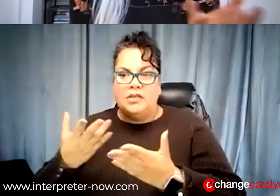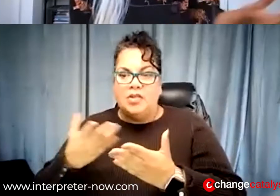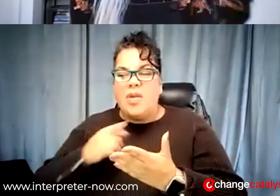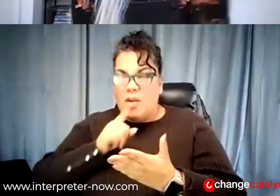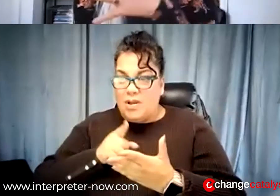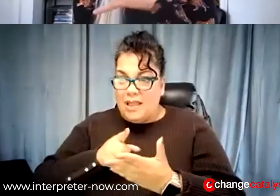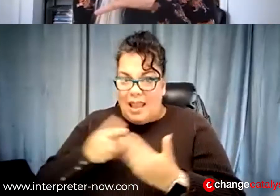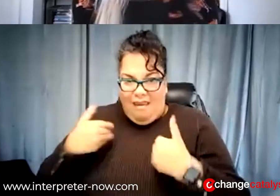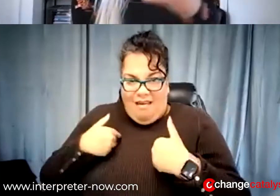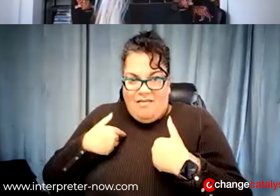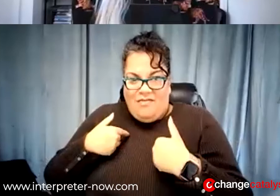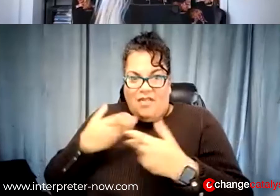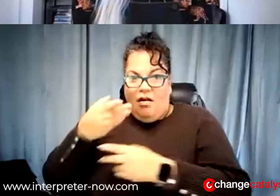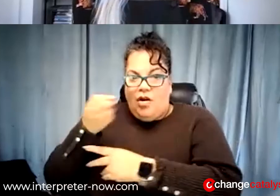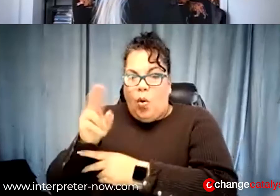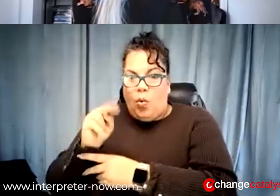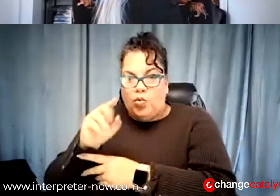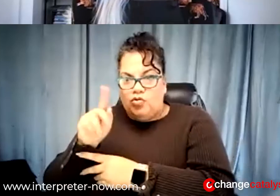but also off-platform, right?